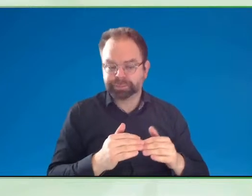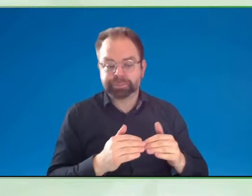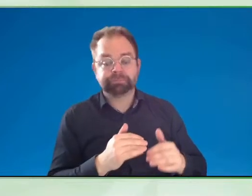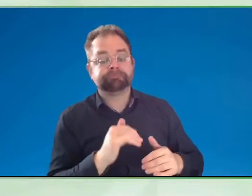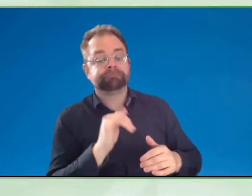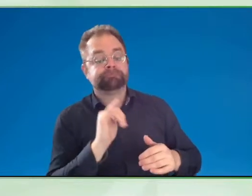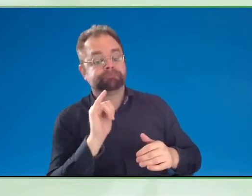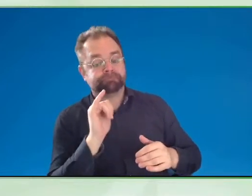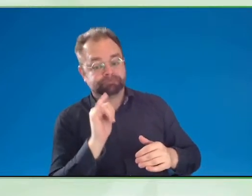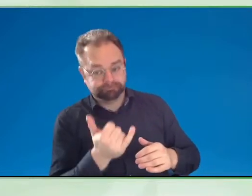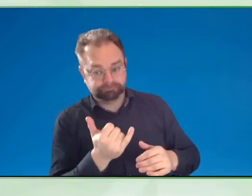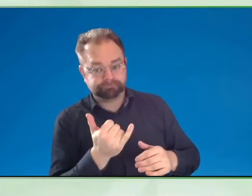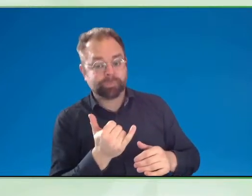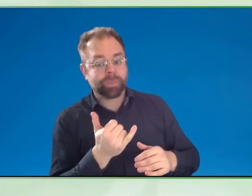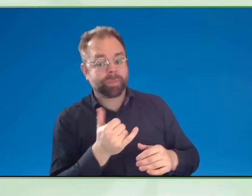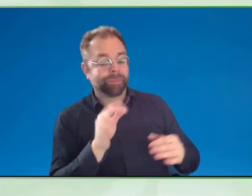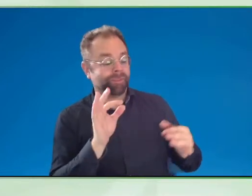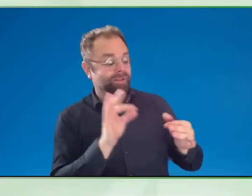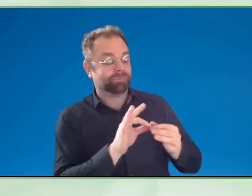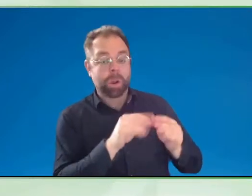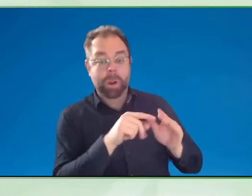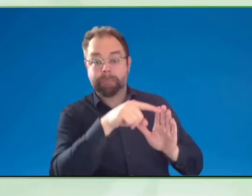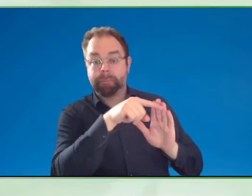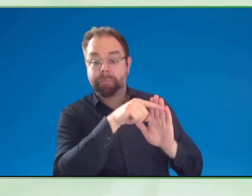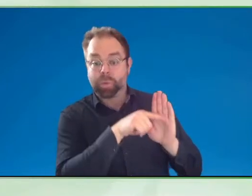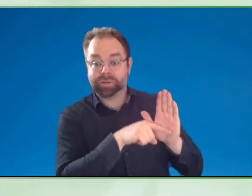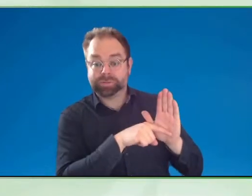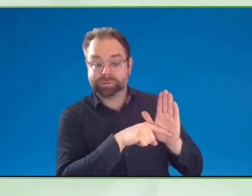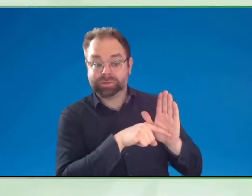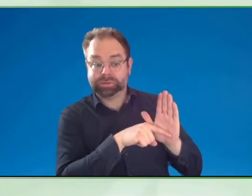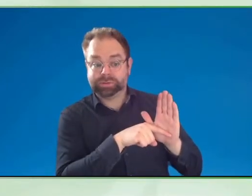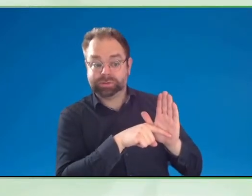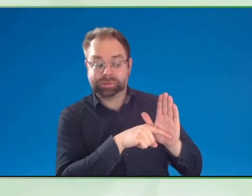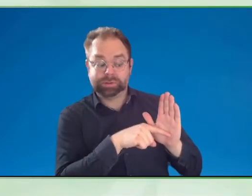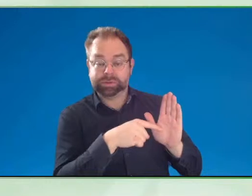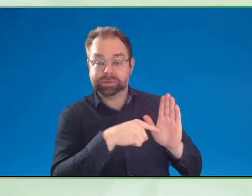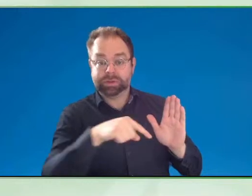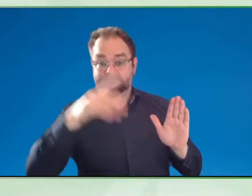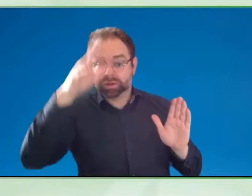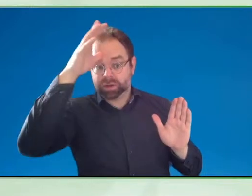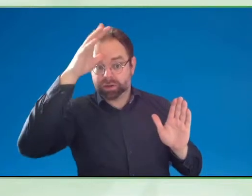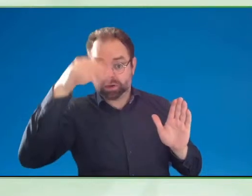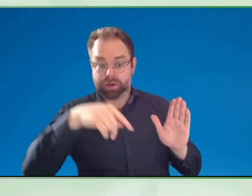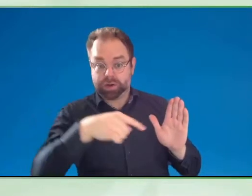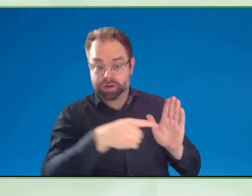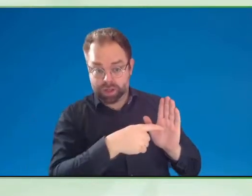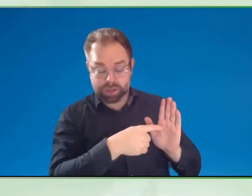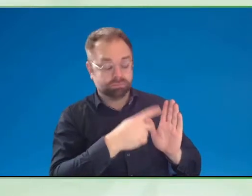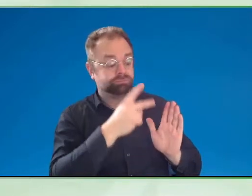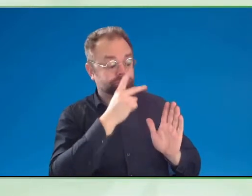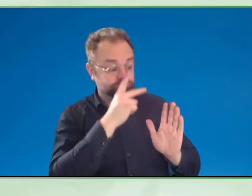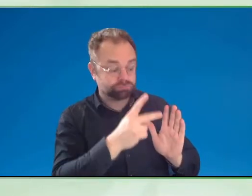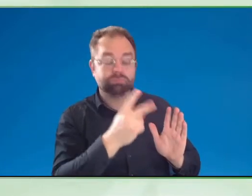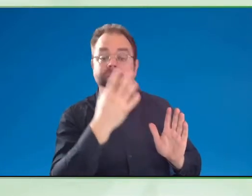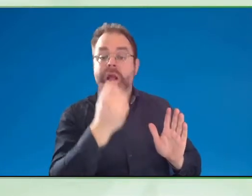Everything is going in terms of the articles but when we came to the reality, it is vice versa.